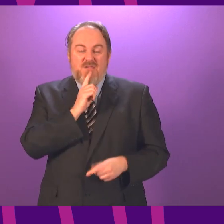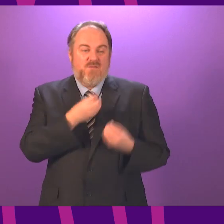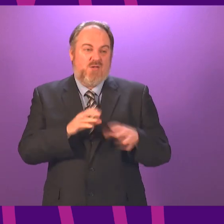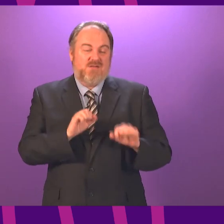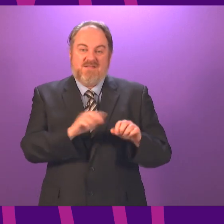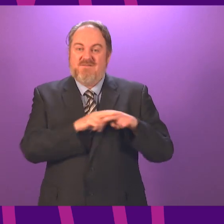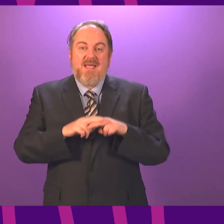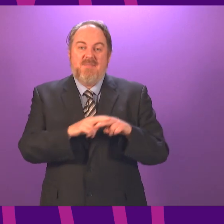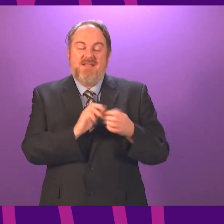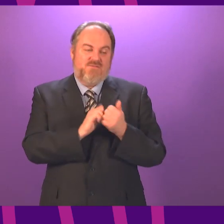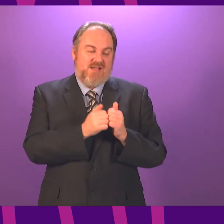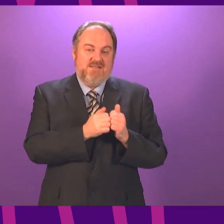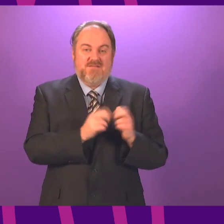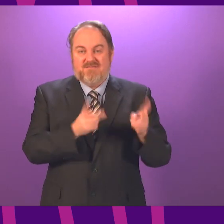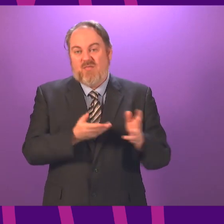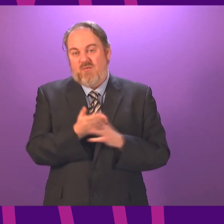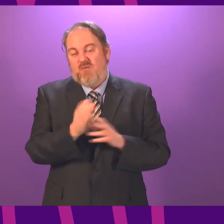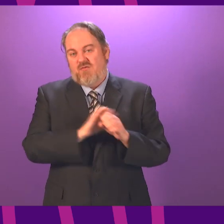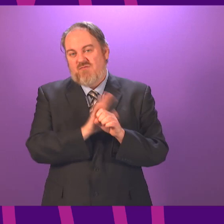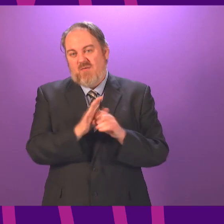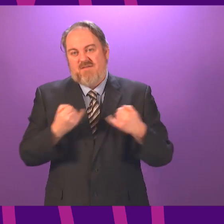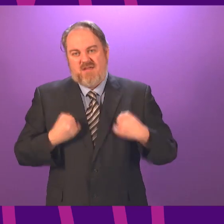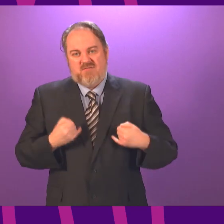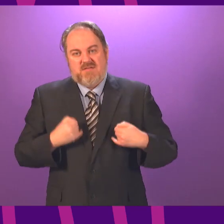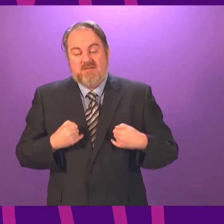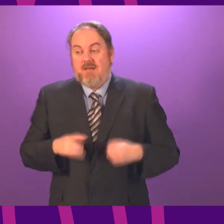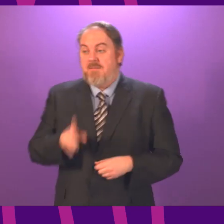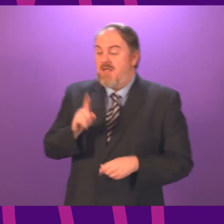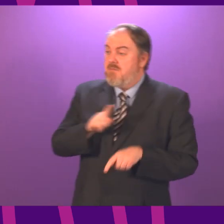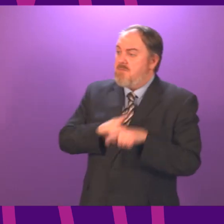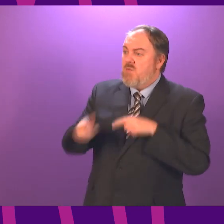Most people make the reasonable assumption that, once they have had their vaccination—the